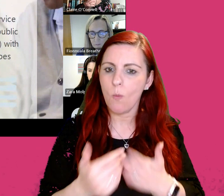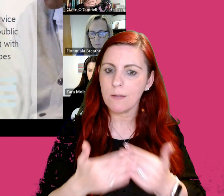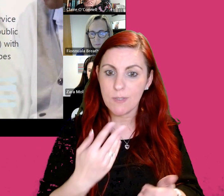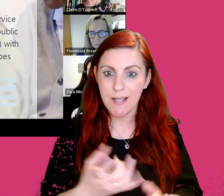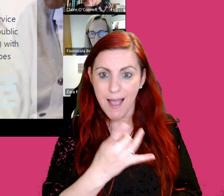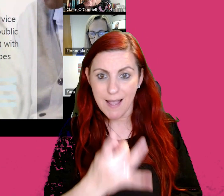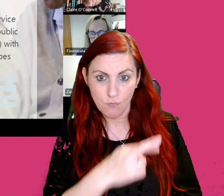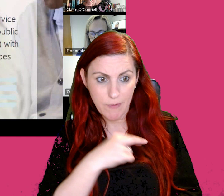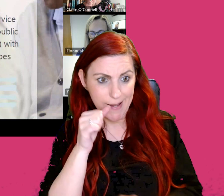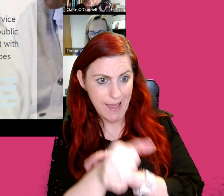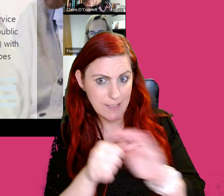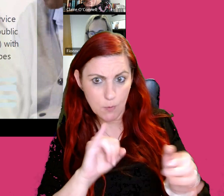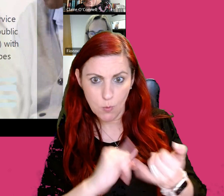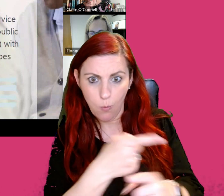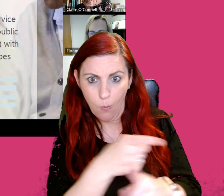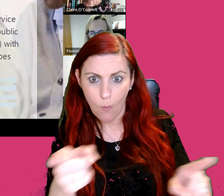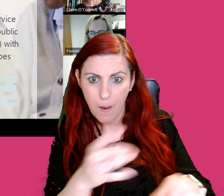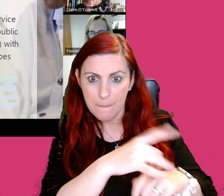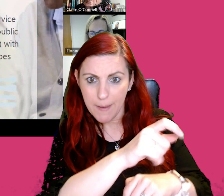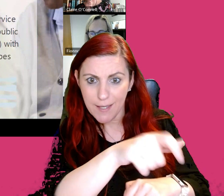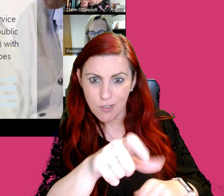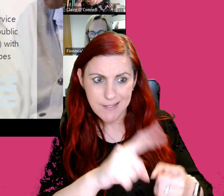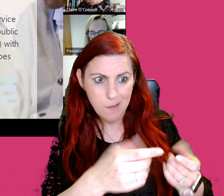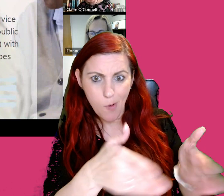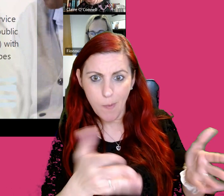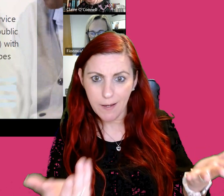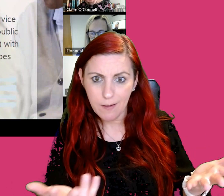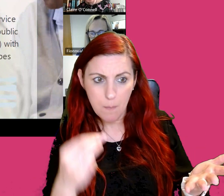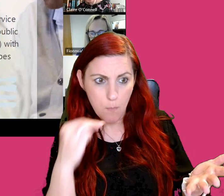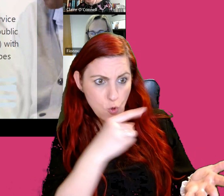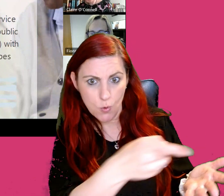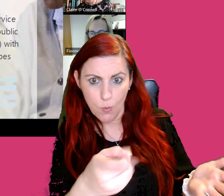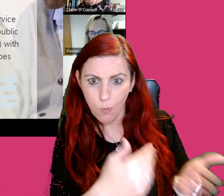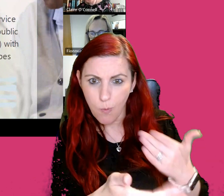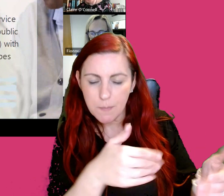and the public about what was important to them and thankfully now uh we realize this is a much